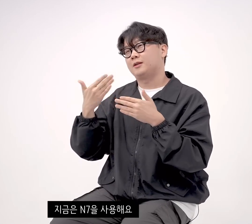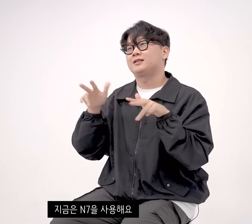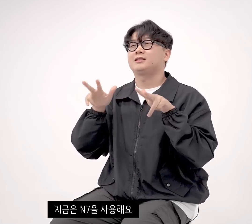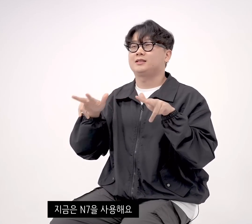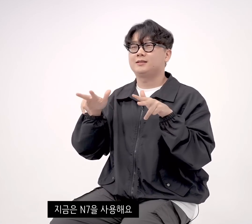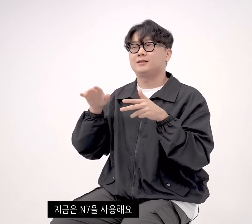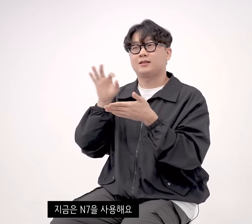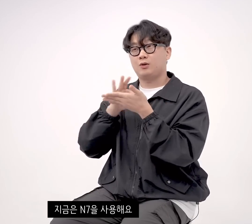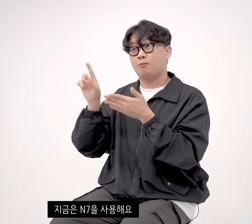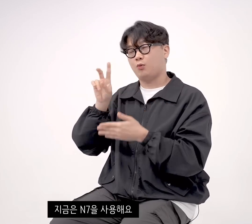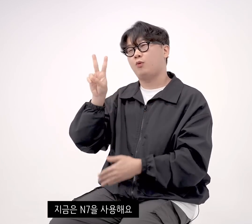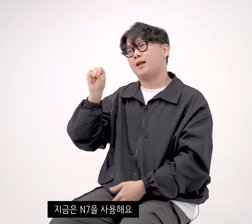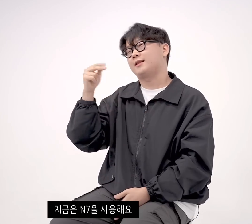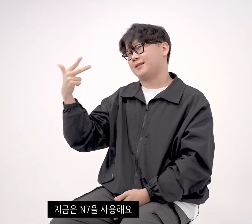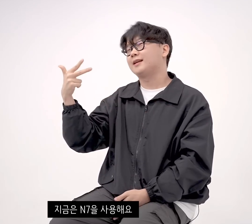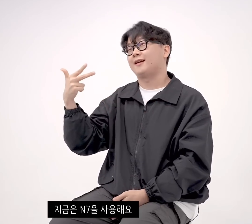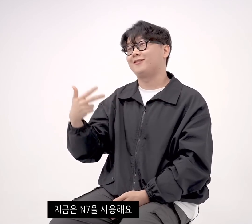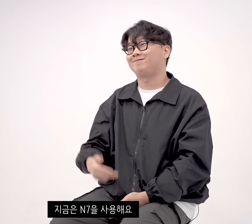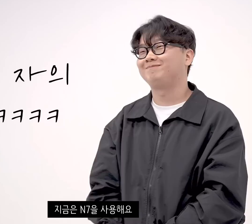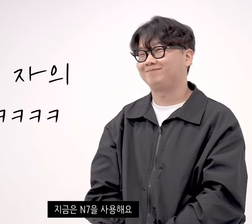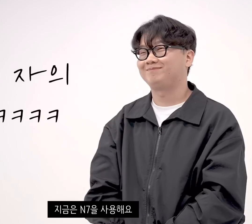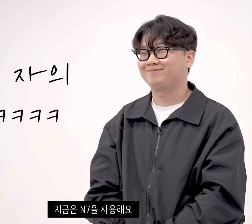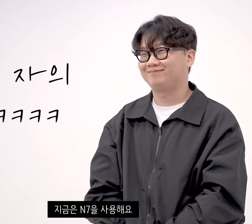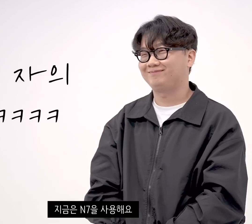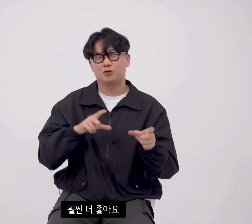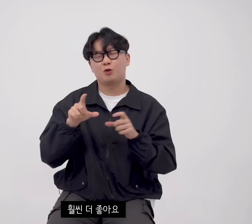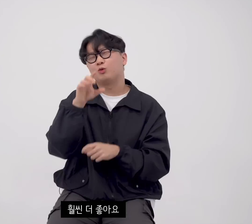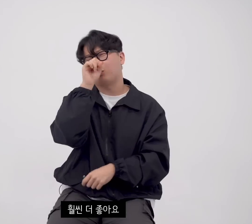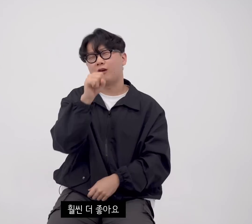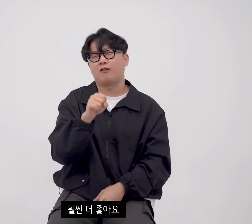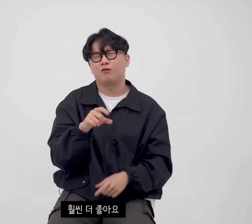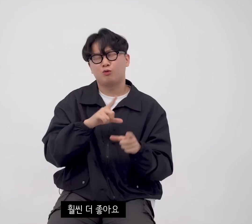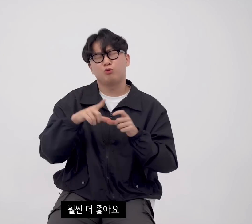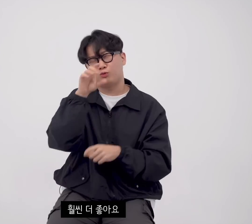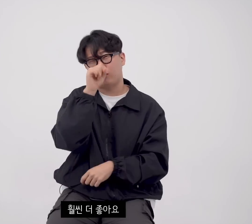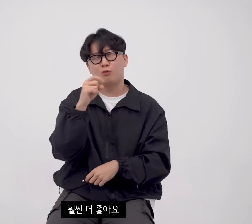now I use N7. the joy of those who have. haha. It's much better